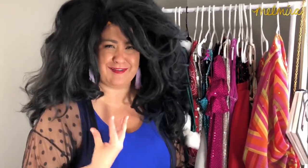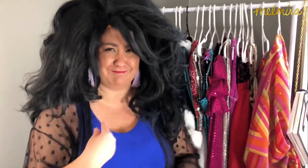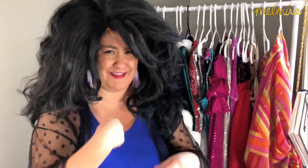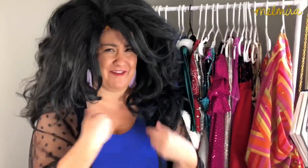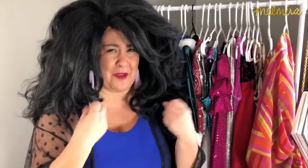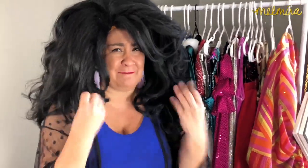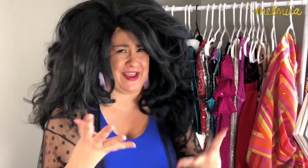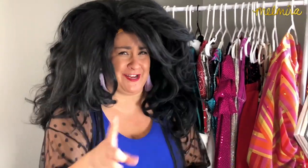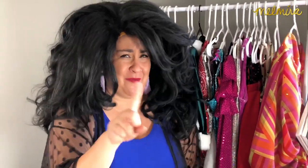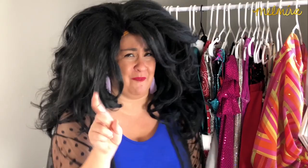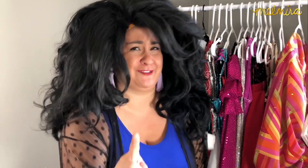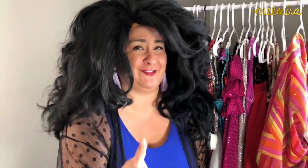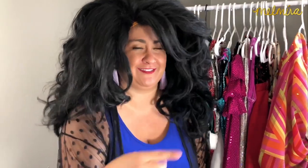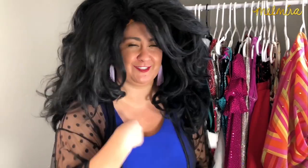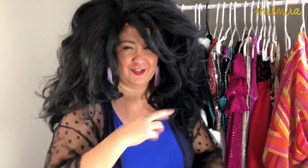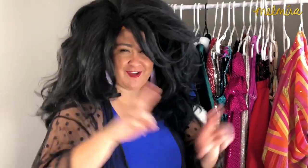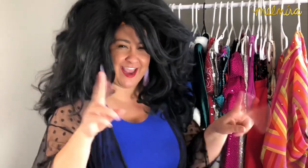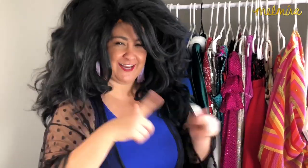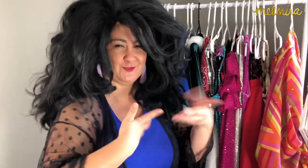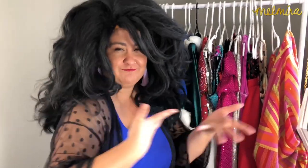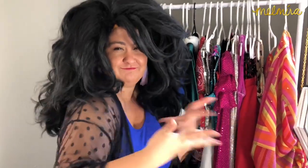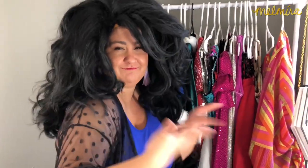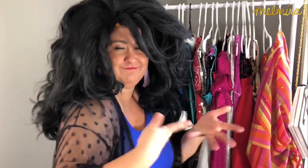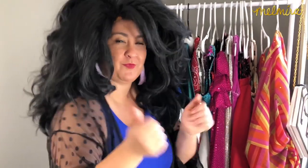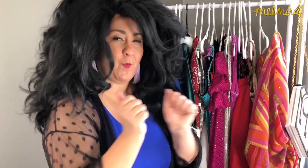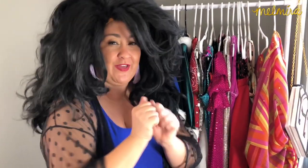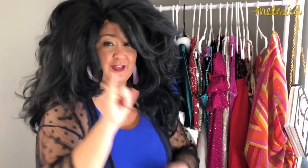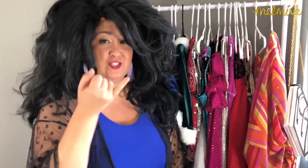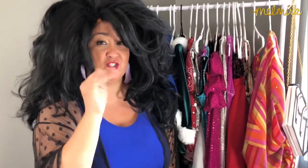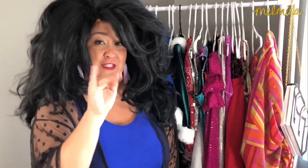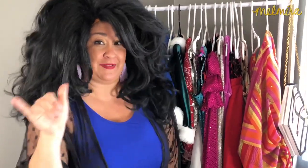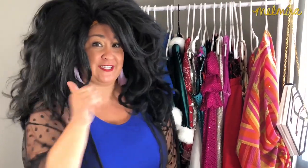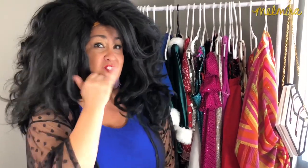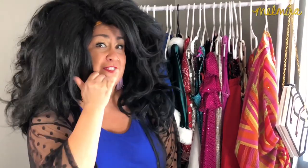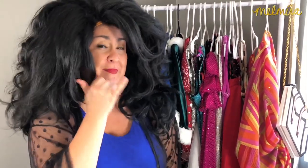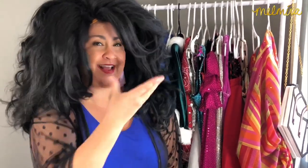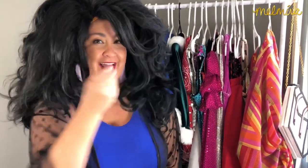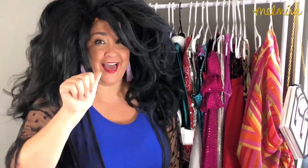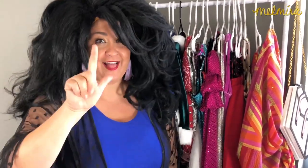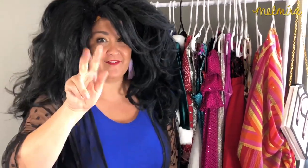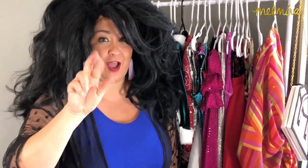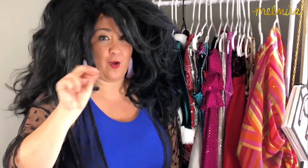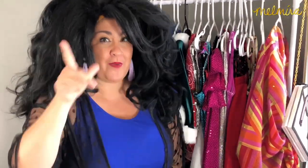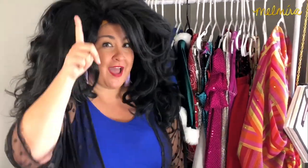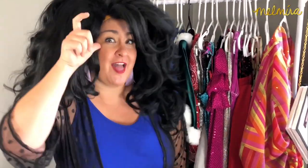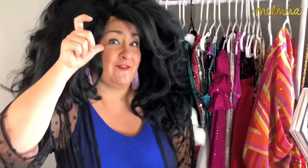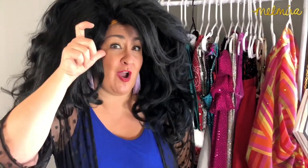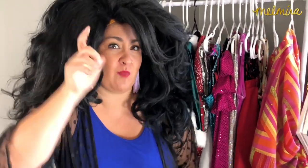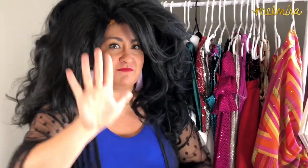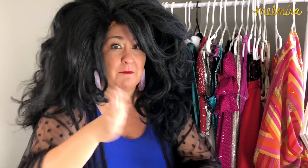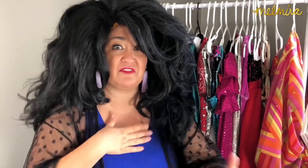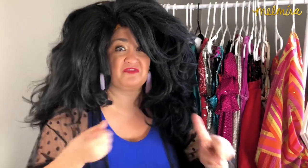be a drag queen? I have so many burning questions, and excited to chat with Jimmy and Alvaro!